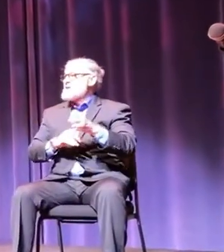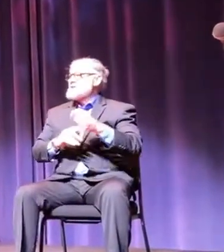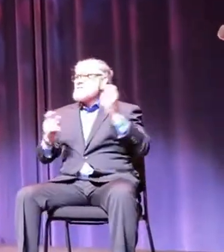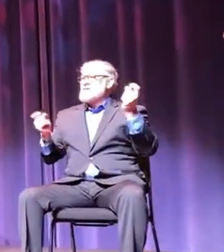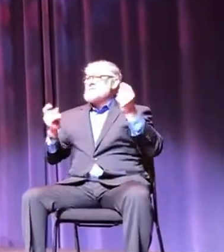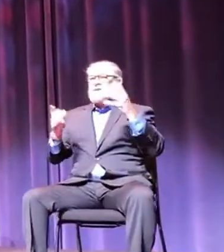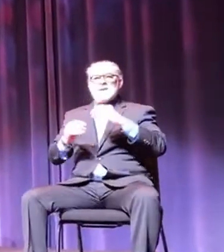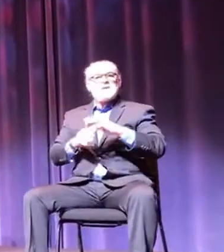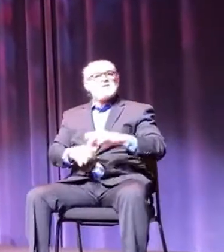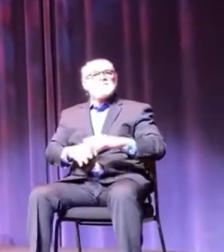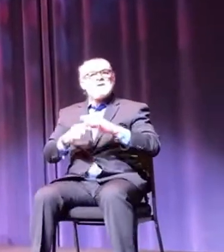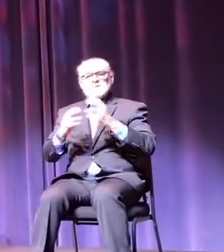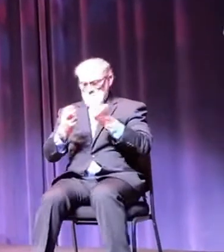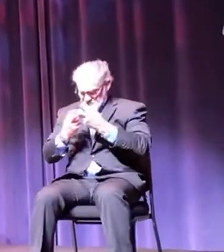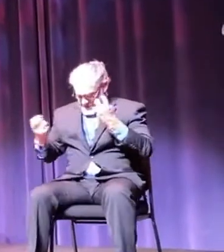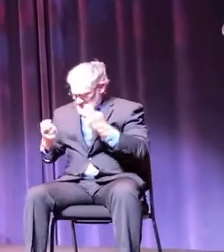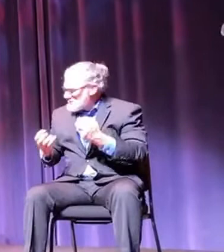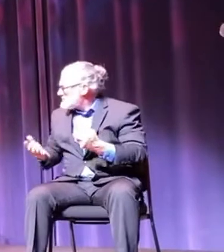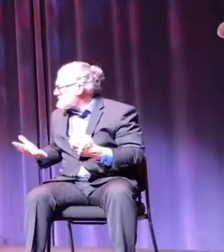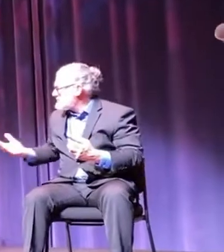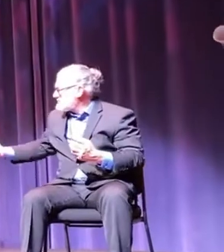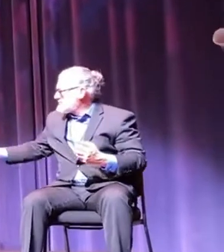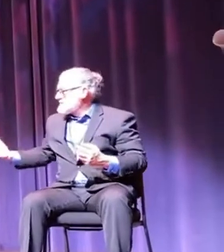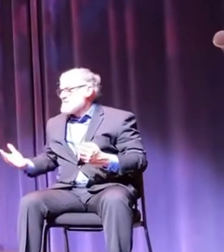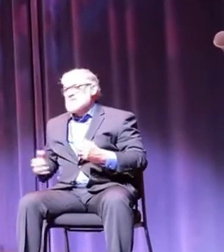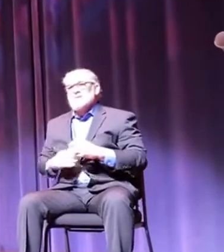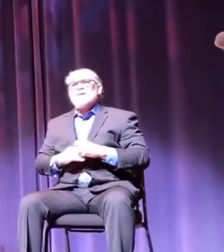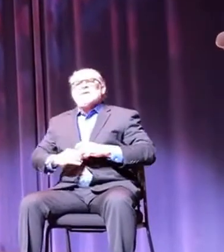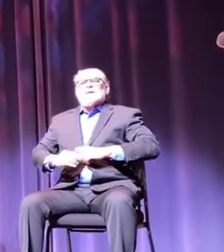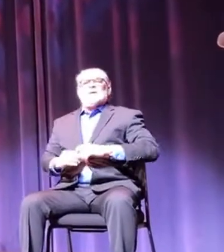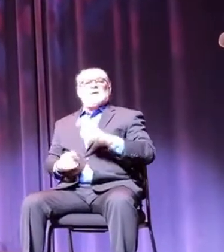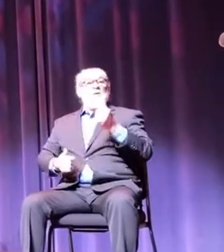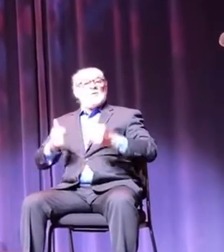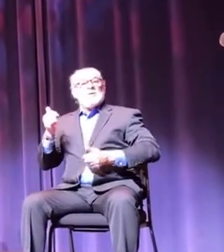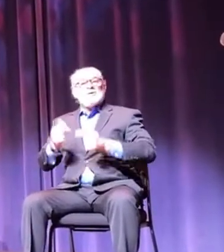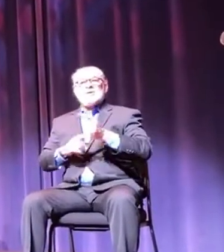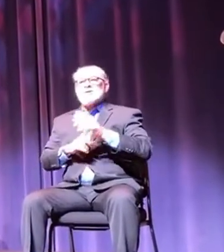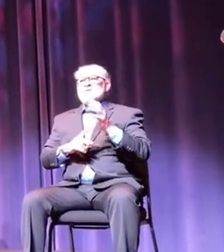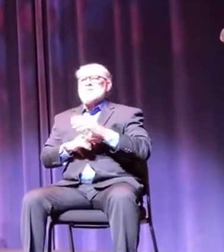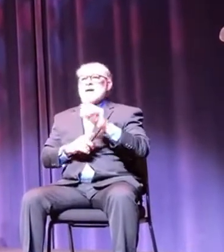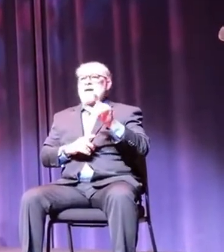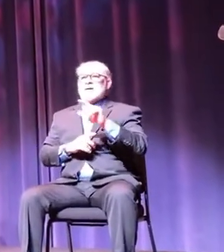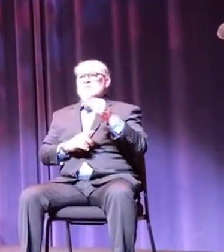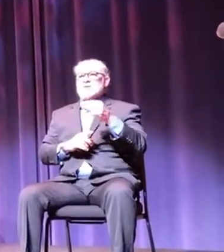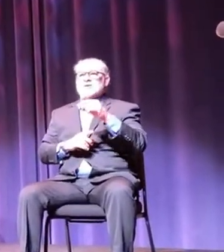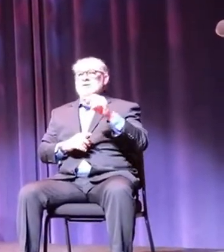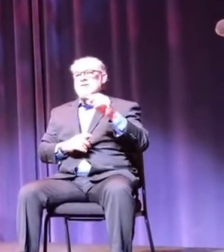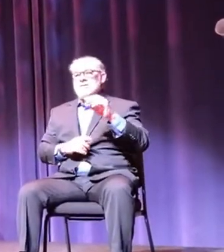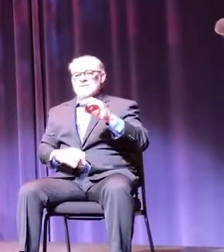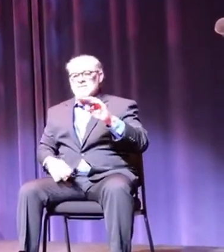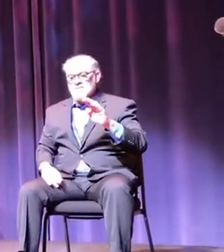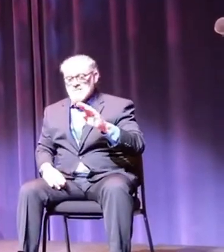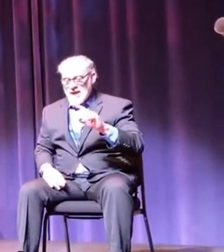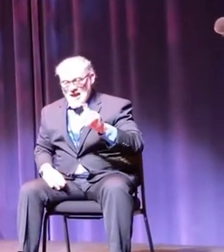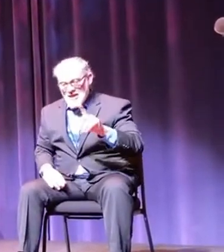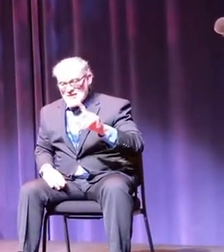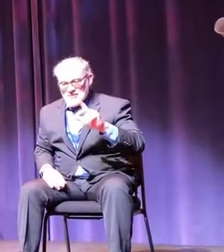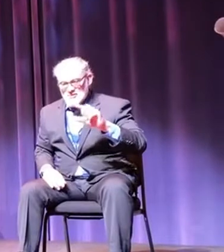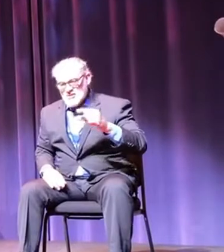in a special panel that's presented by Lambda Literary, which is a champion LGBTQ rights